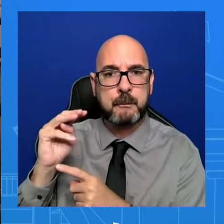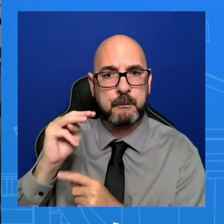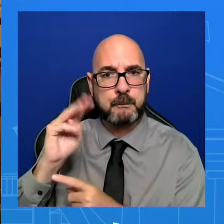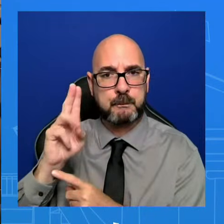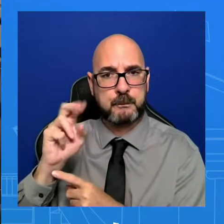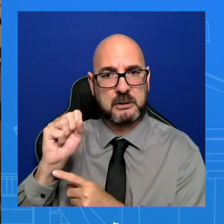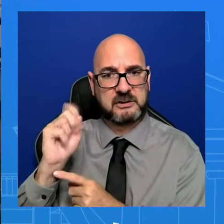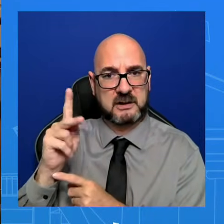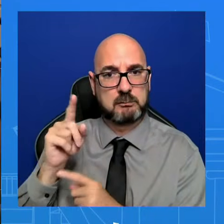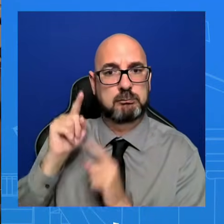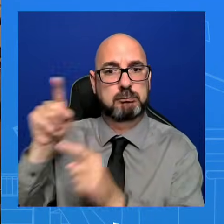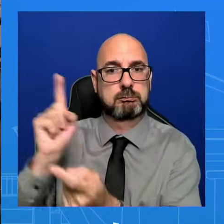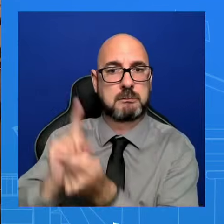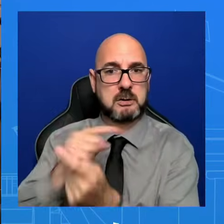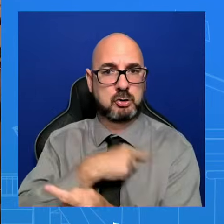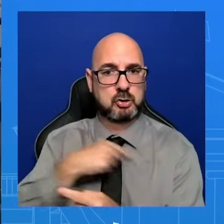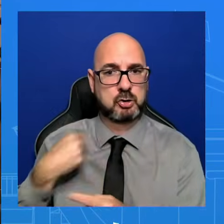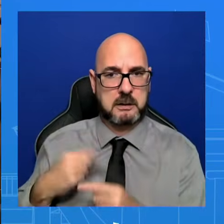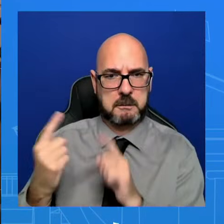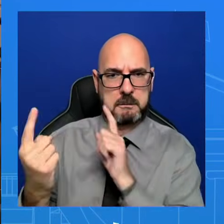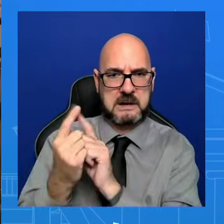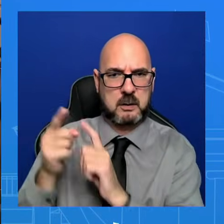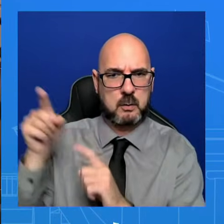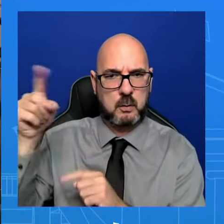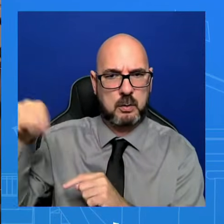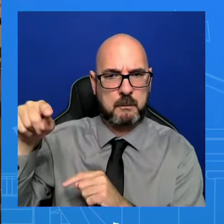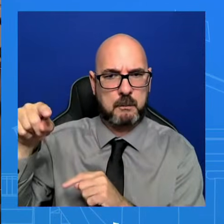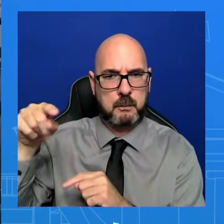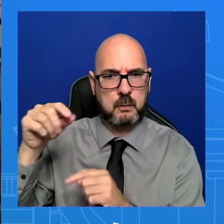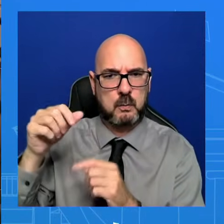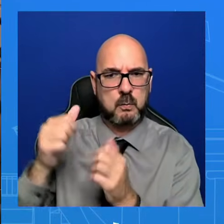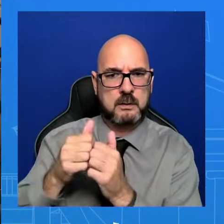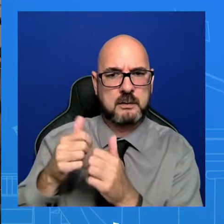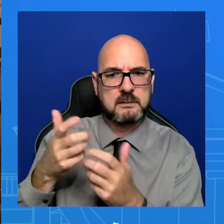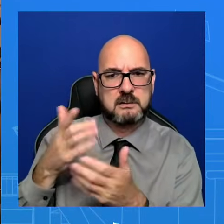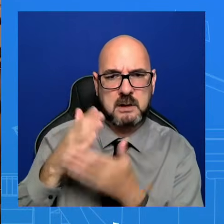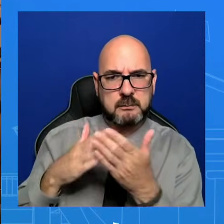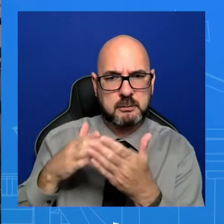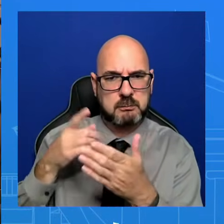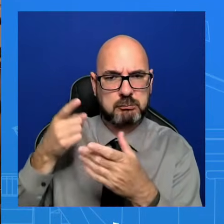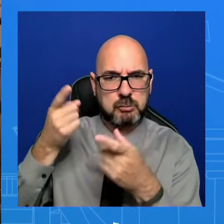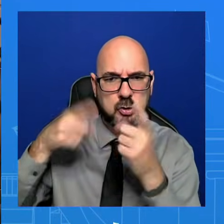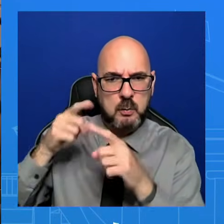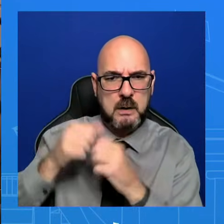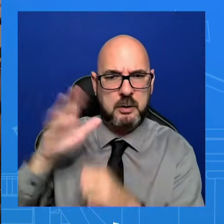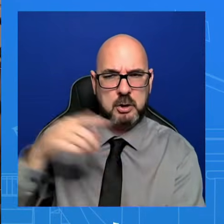and made some deals with -- to work with the Chinese technology companies. Is the White House worried